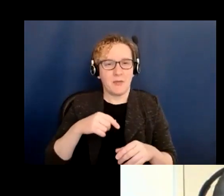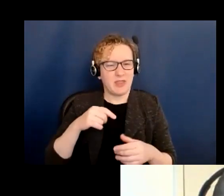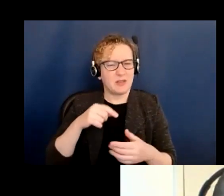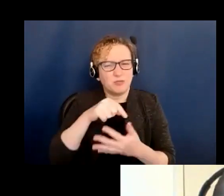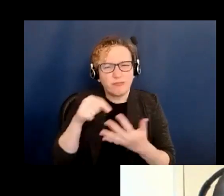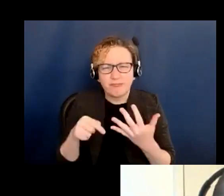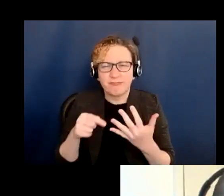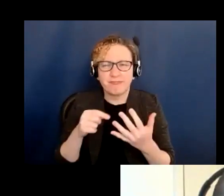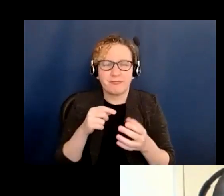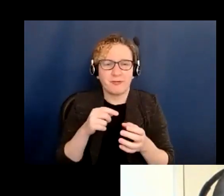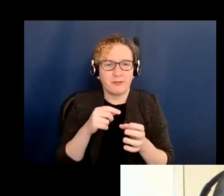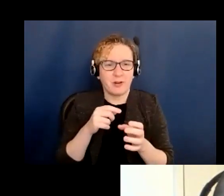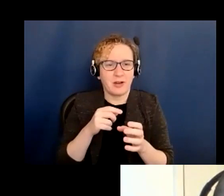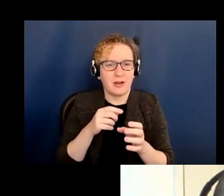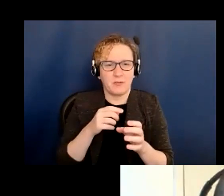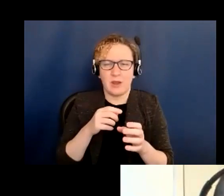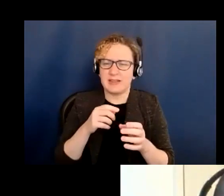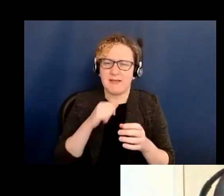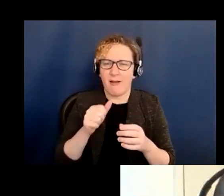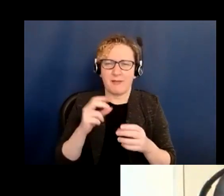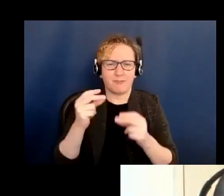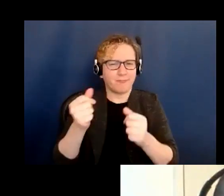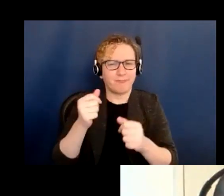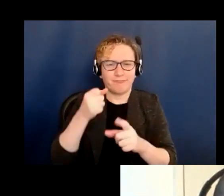Instead, it’s an evolution that takes place over time.